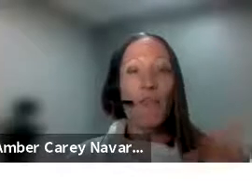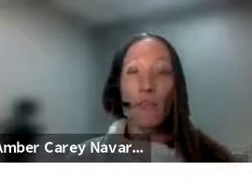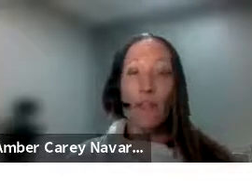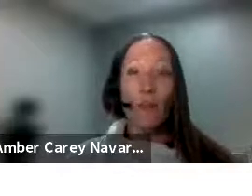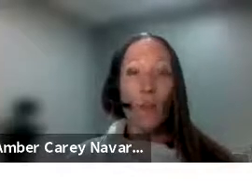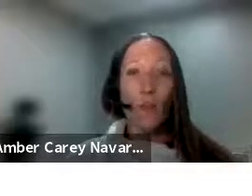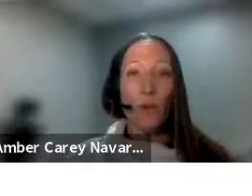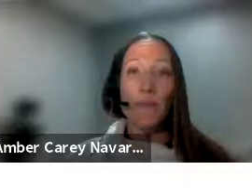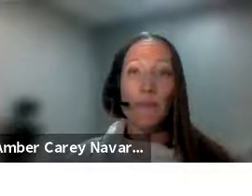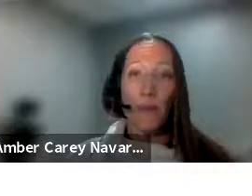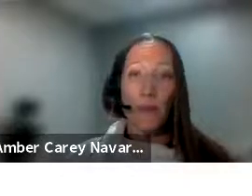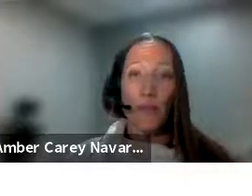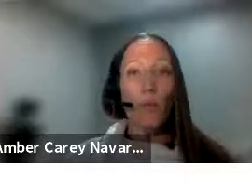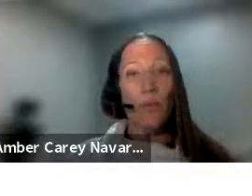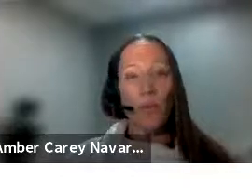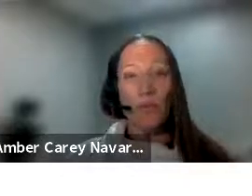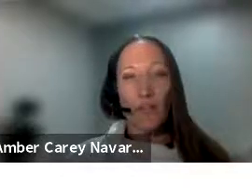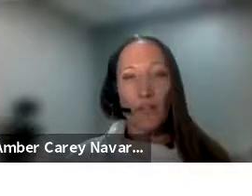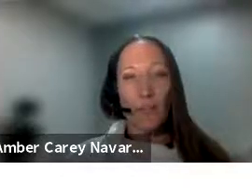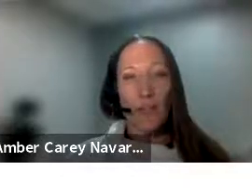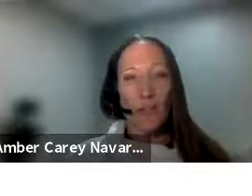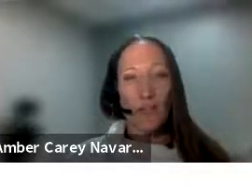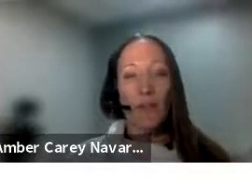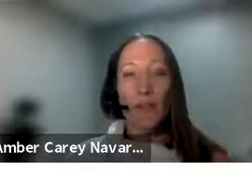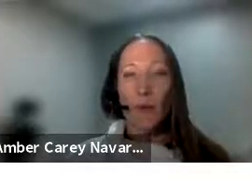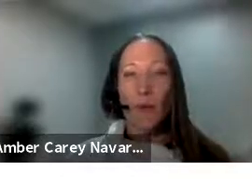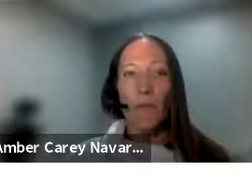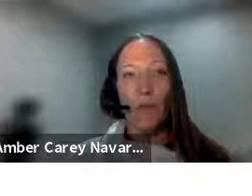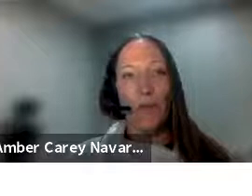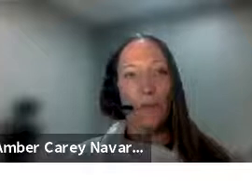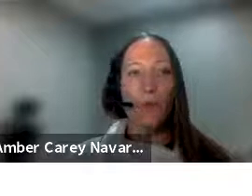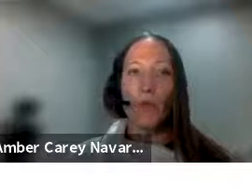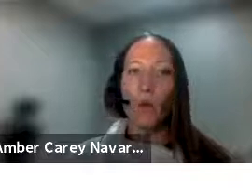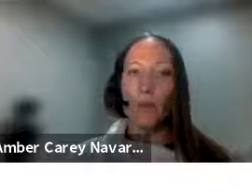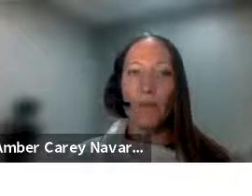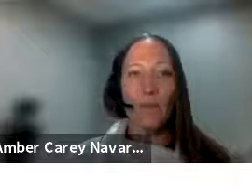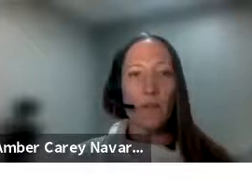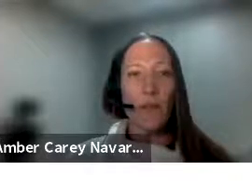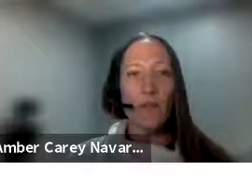Amber Carey Navarrete (Easterseals): And the second one will be in Spanish, with English interpretation, so if you're available only one of the two dates.